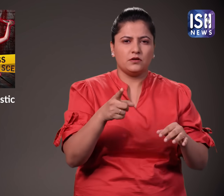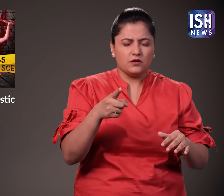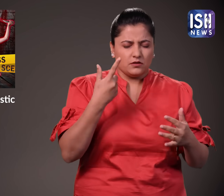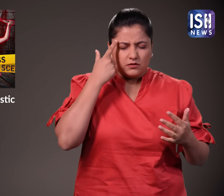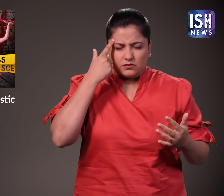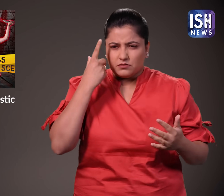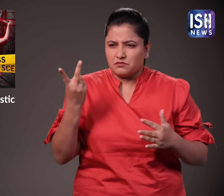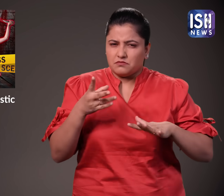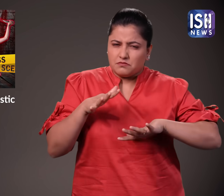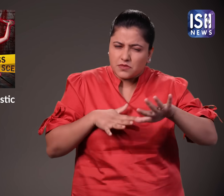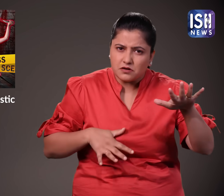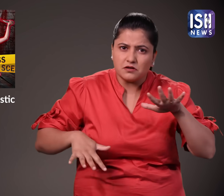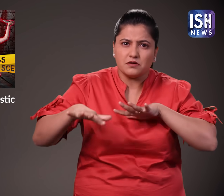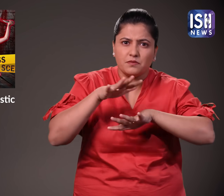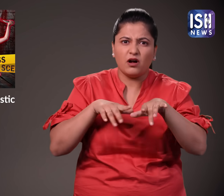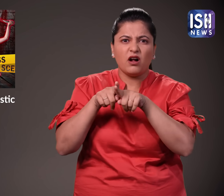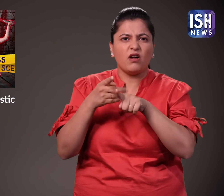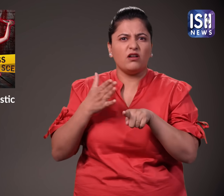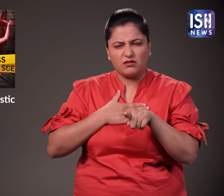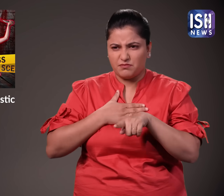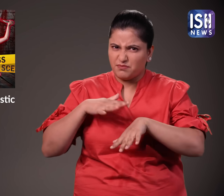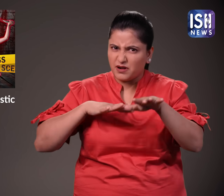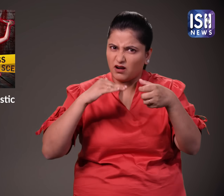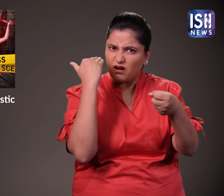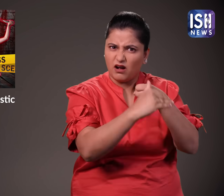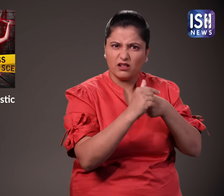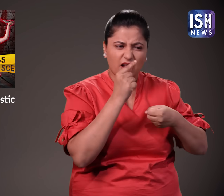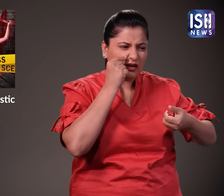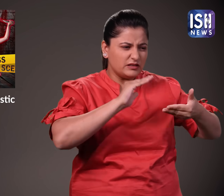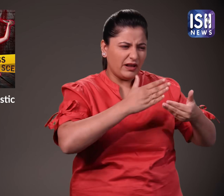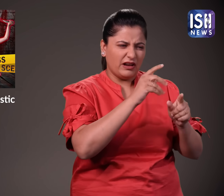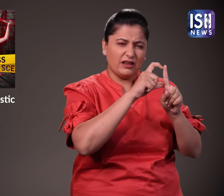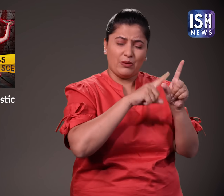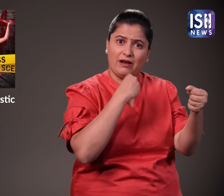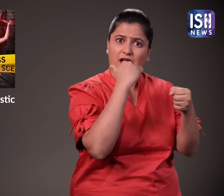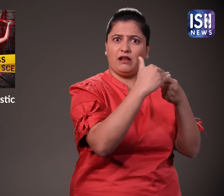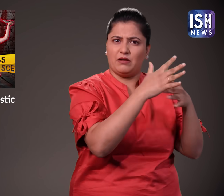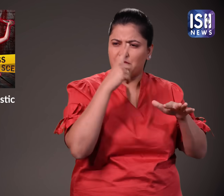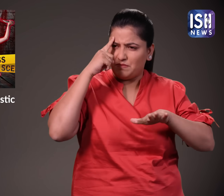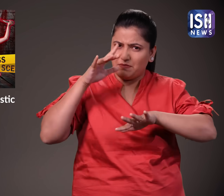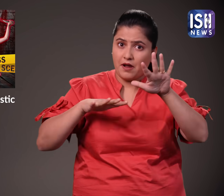Pragati and Anurag then planned and decided to kill her husband Dilip.